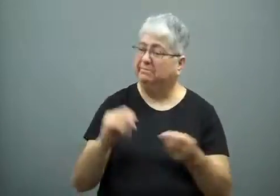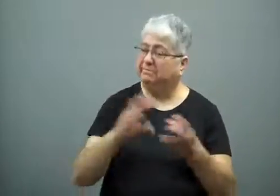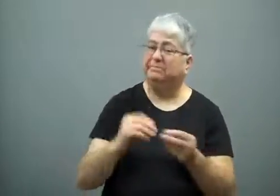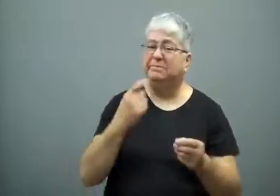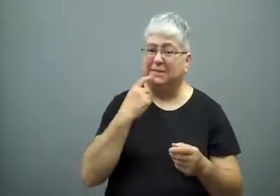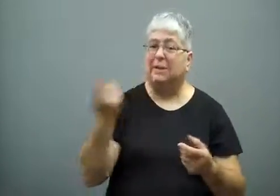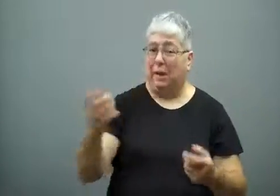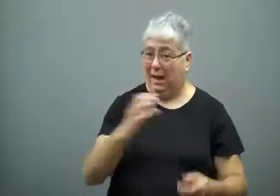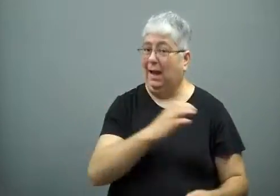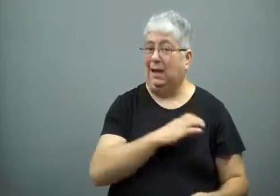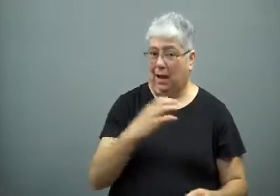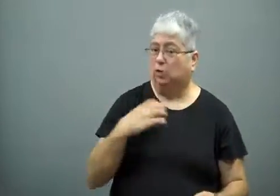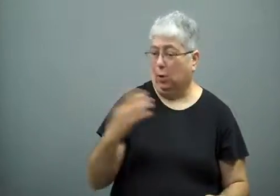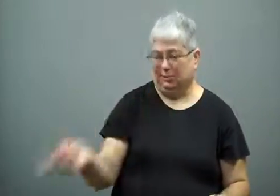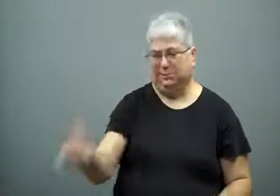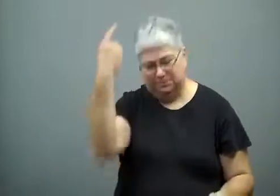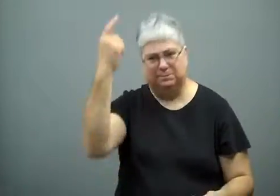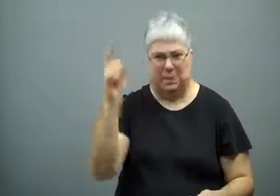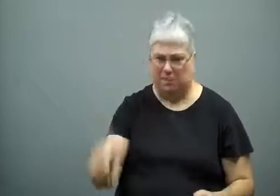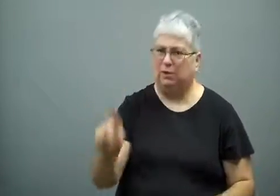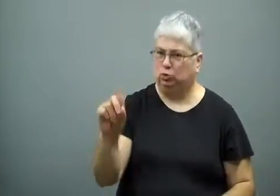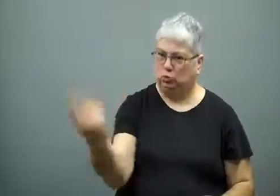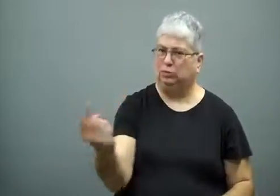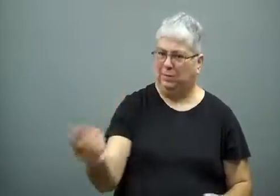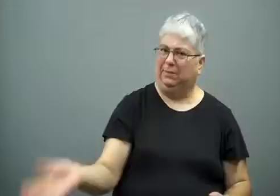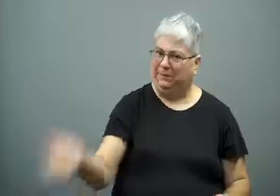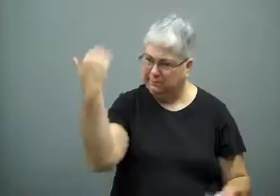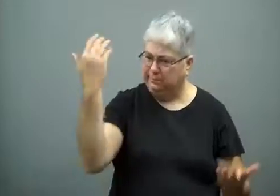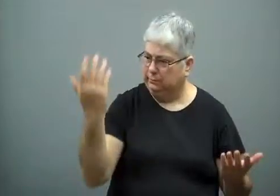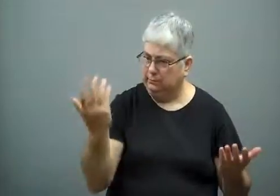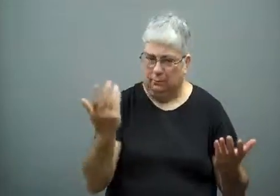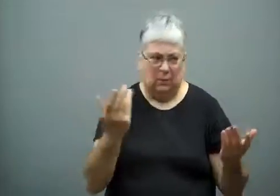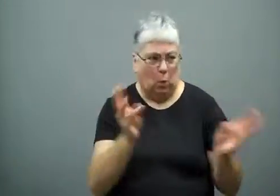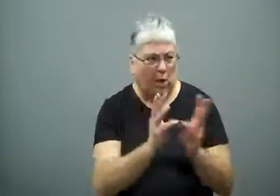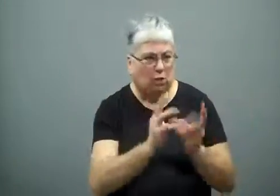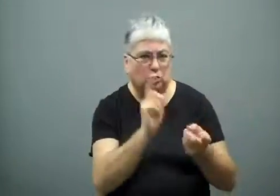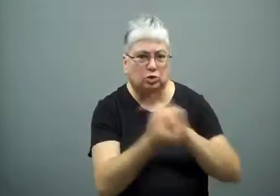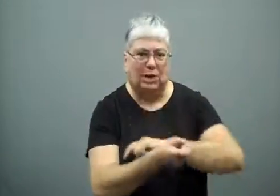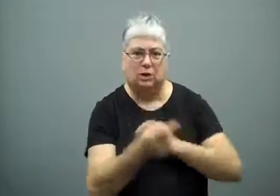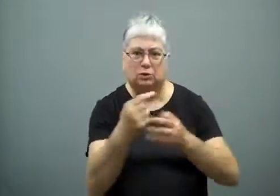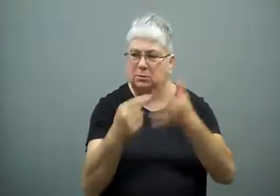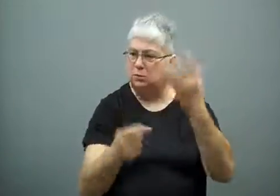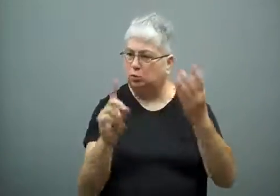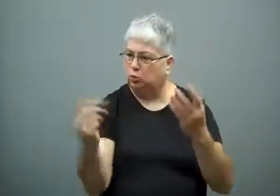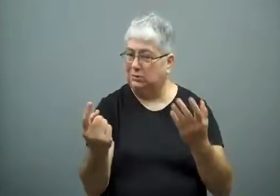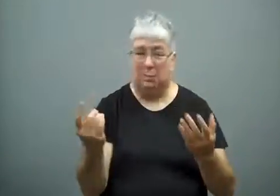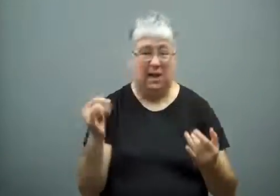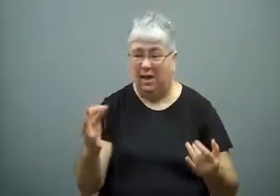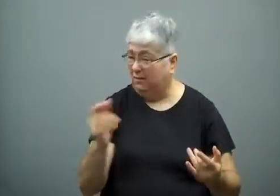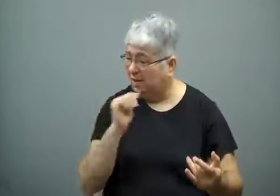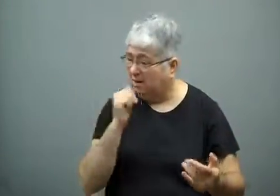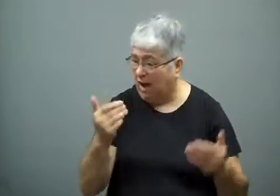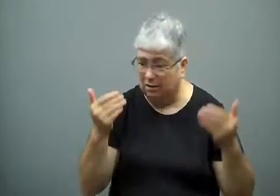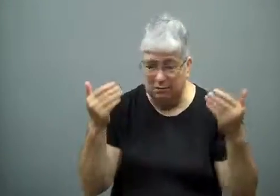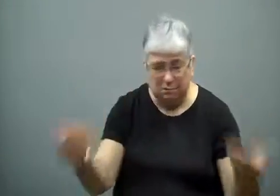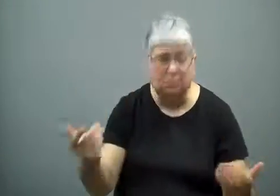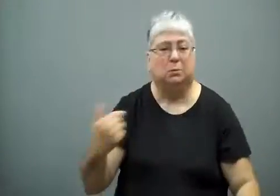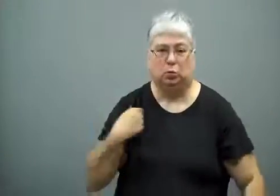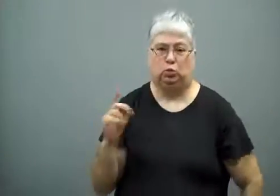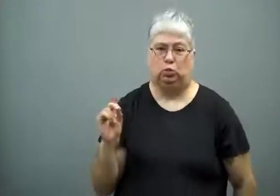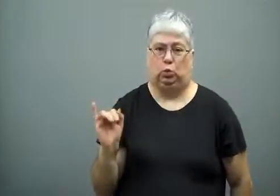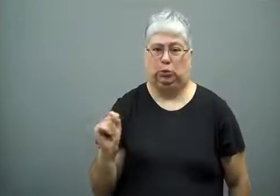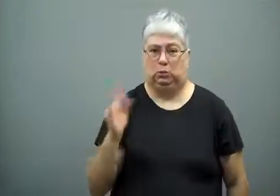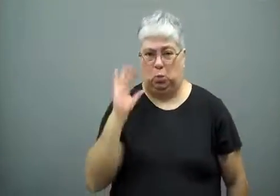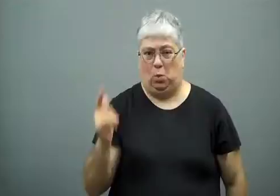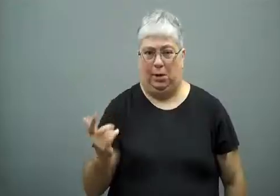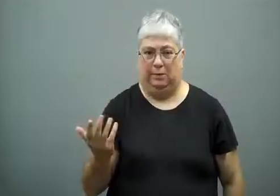He mandated Congress to take action on climate change.